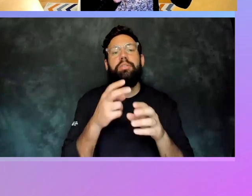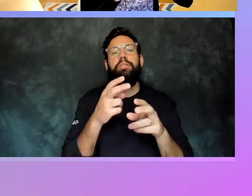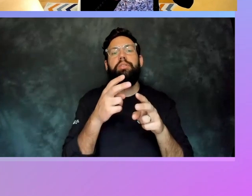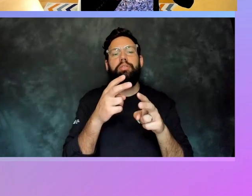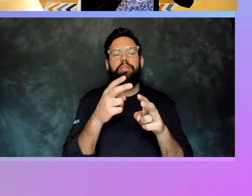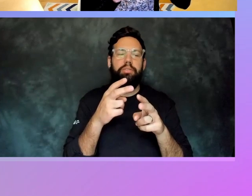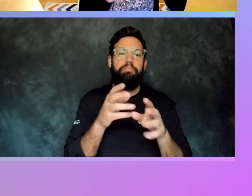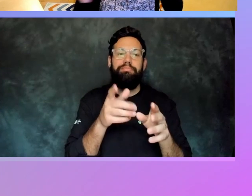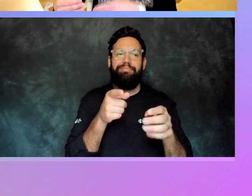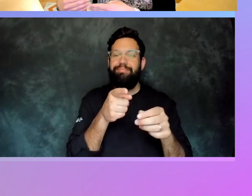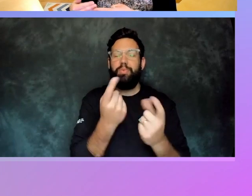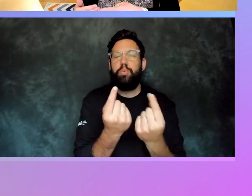one is passed, which one has